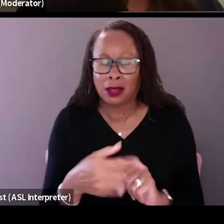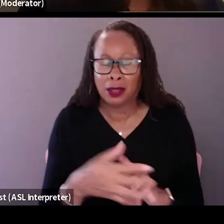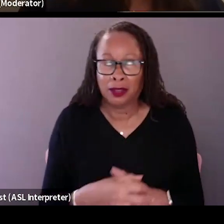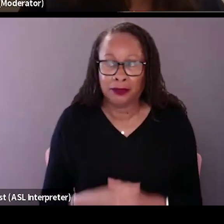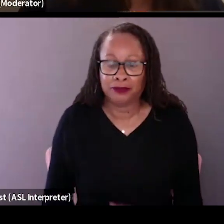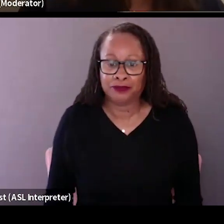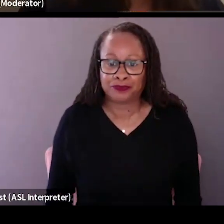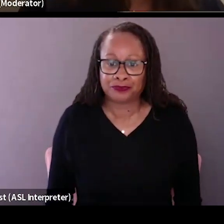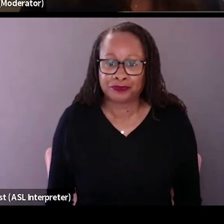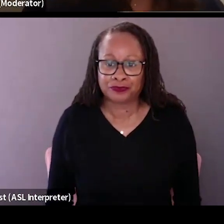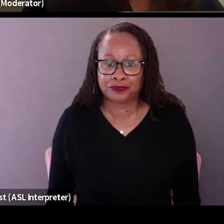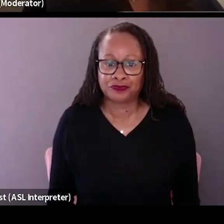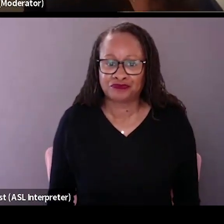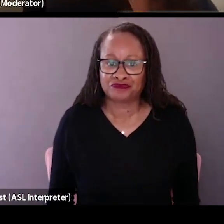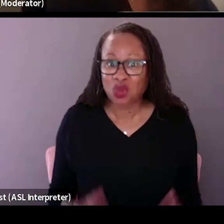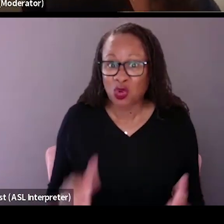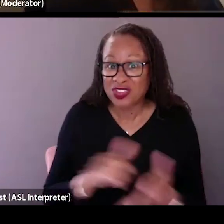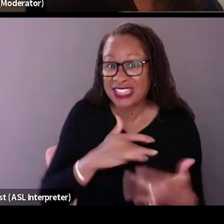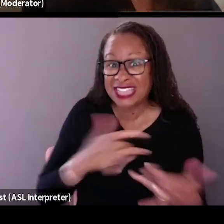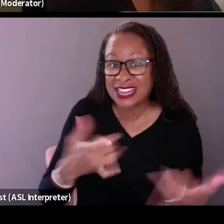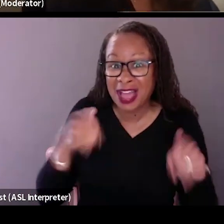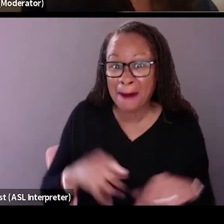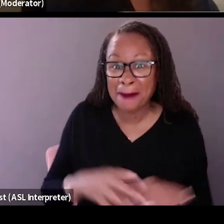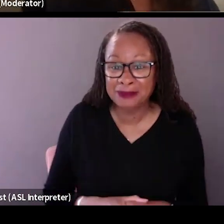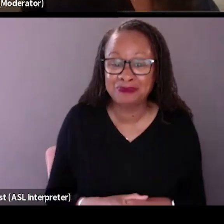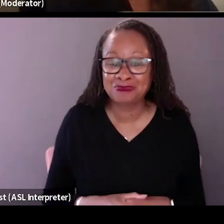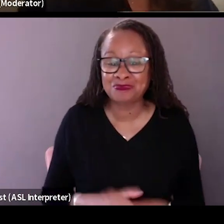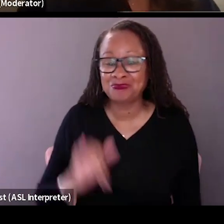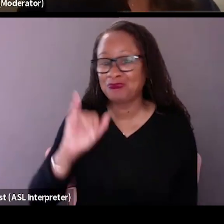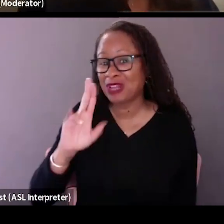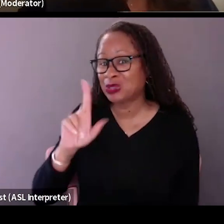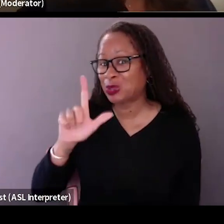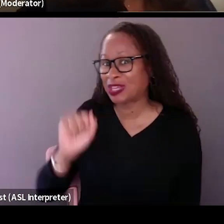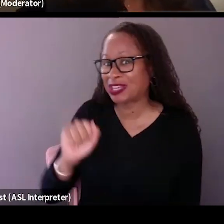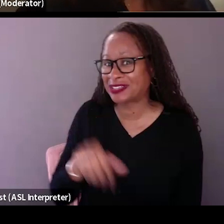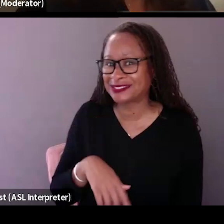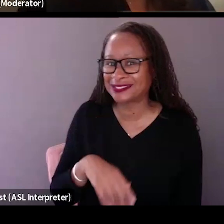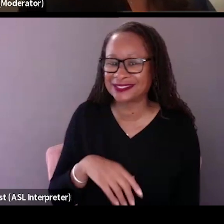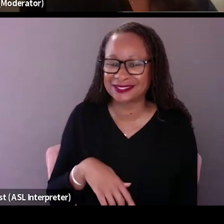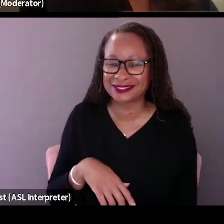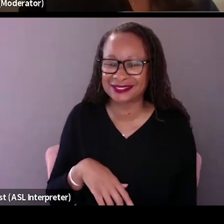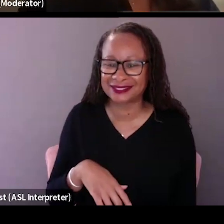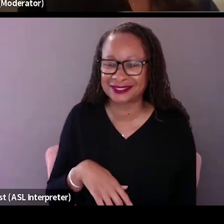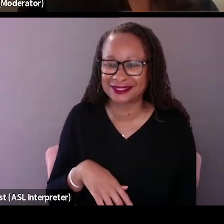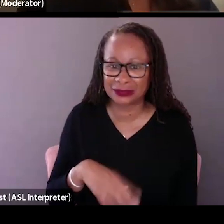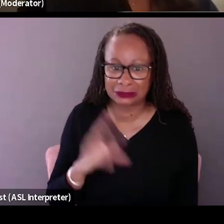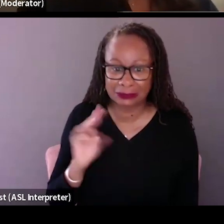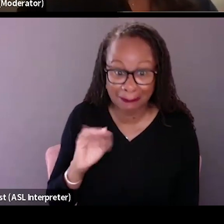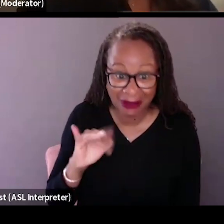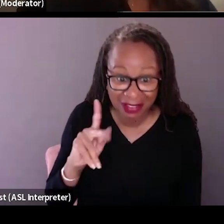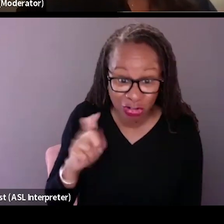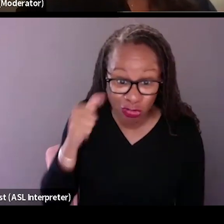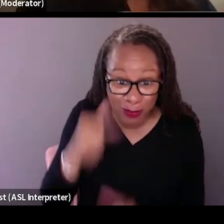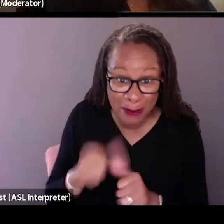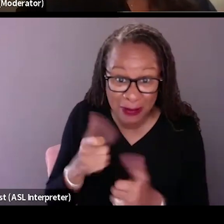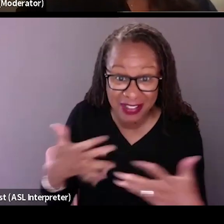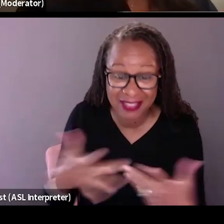Or was that a regular thing? No, I'm just trying to like think about. Mike, do you remember any like specific U-turn?